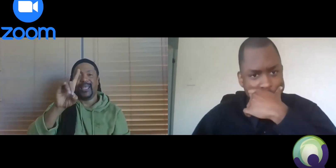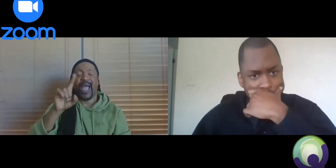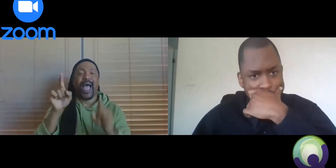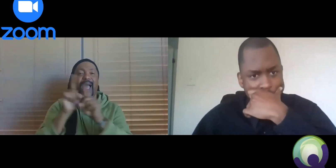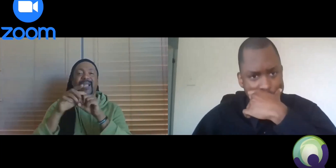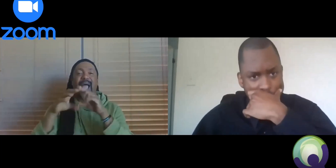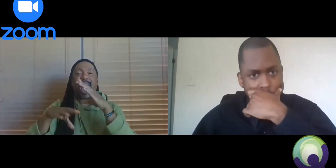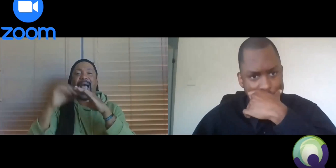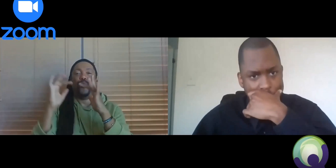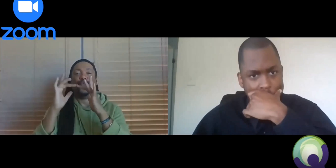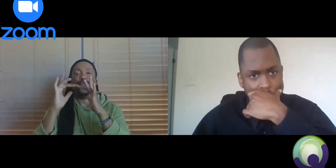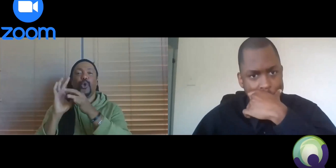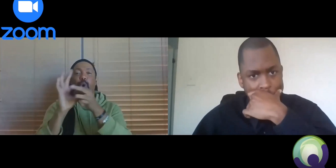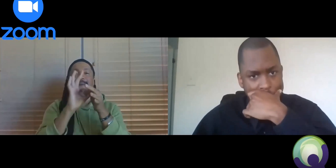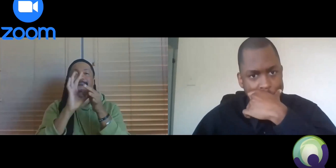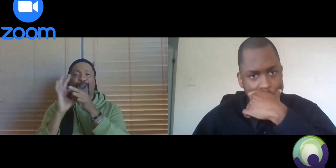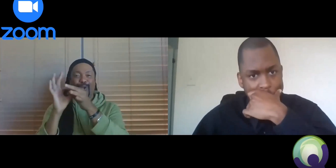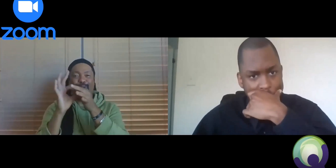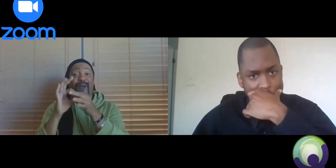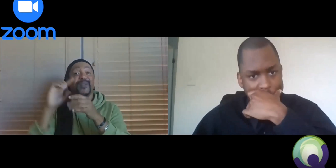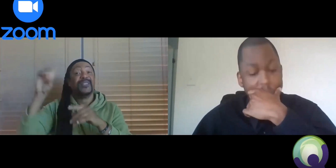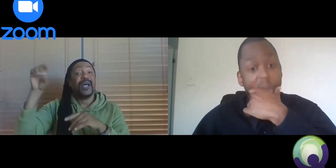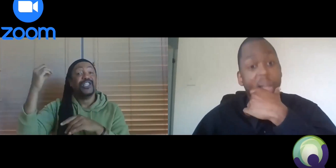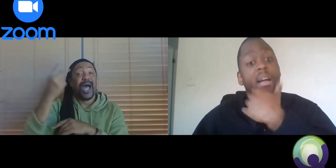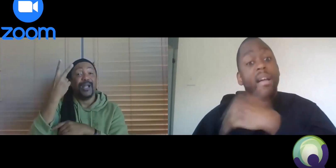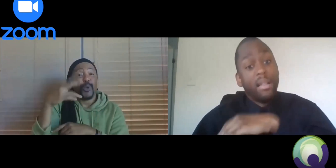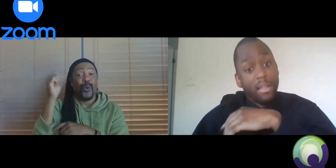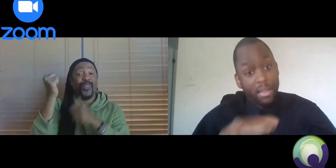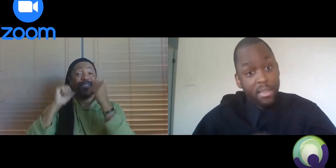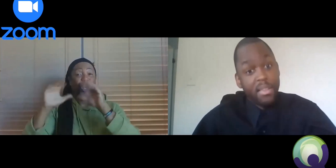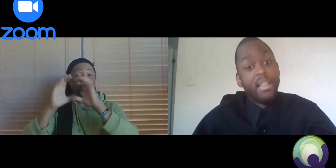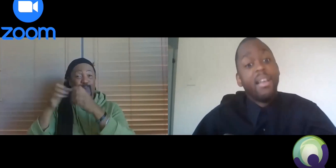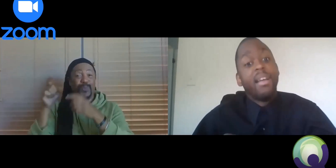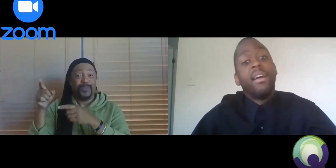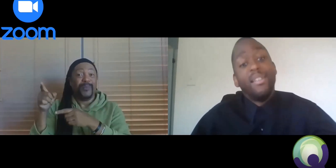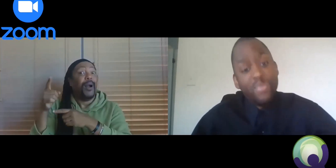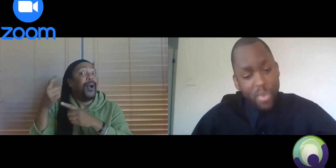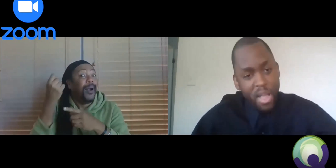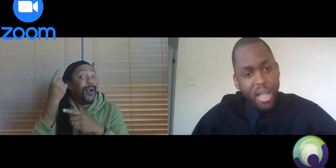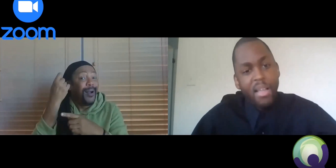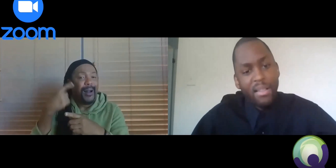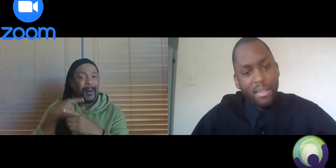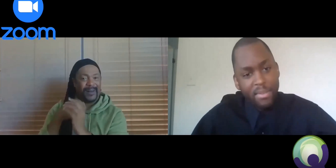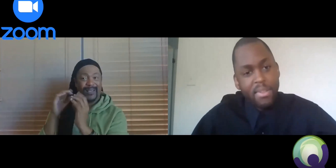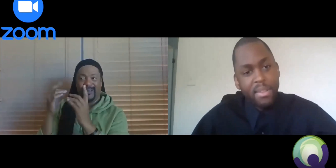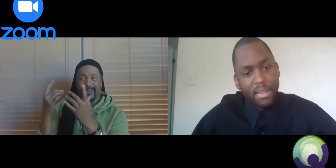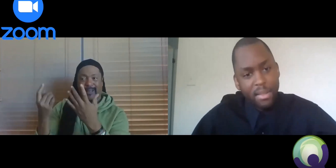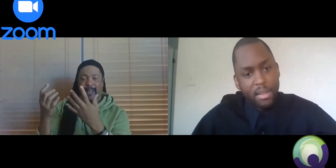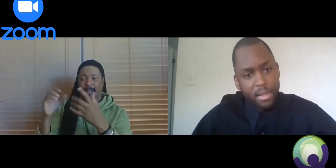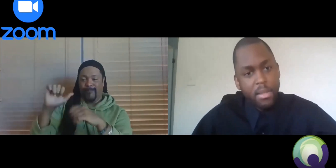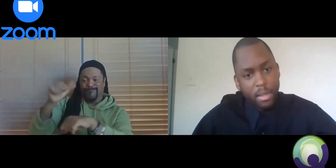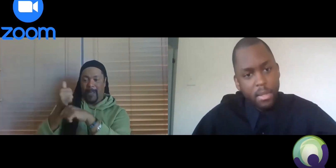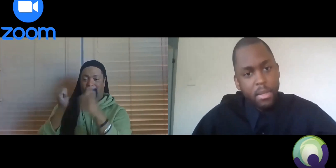with something until now I work for NTID an as outreach coordinator at Sunshine 2.0 Theatre.